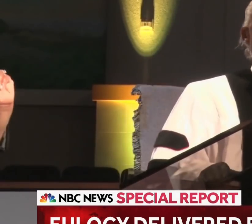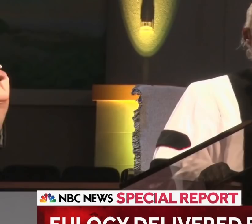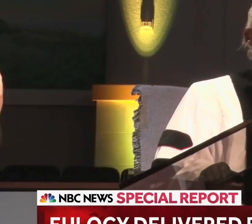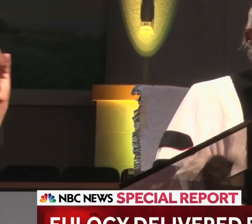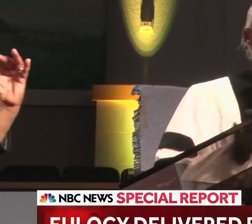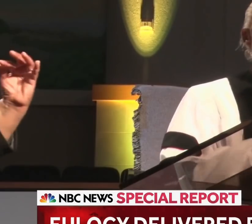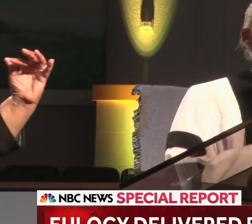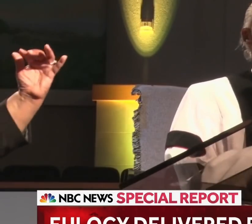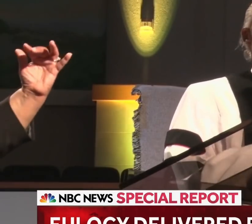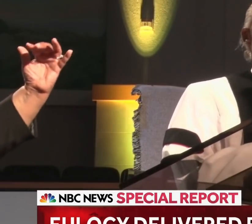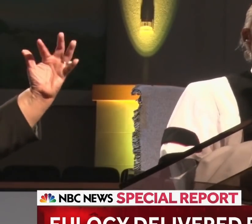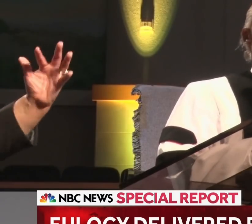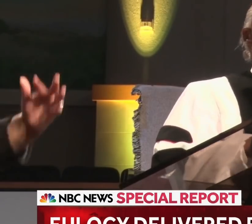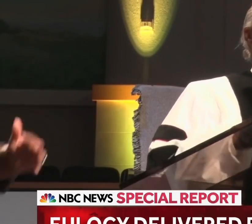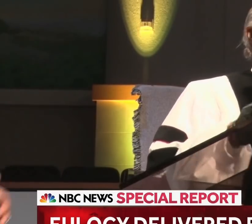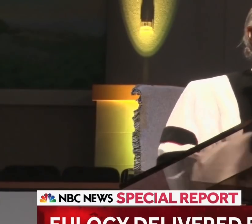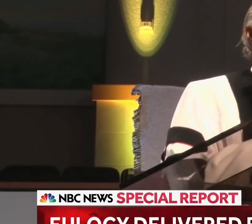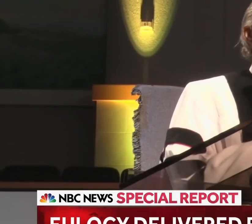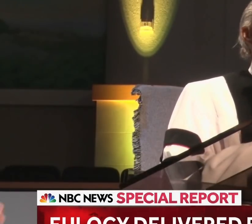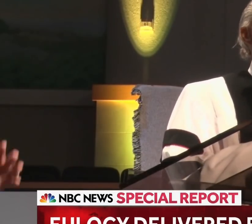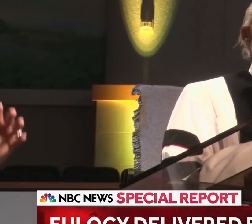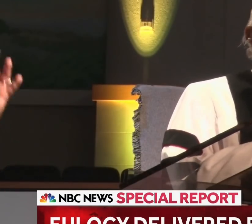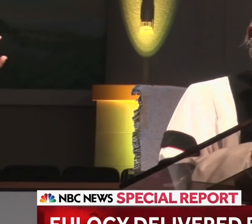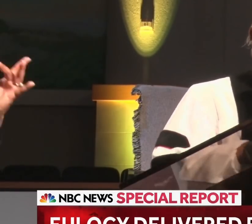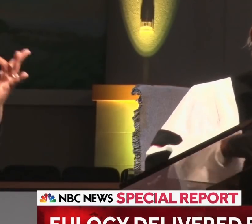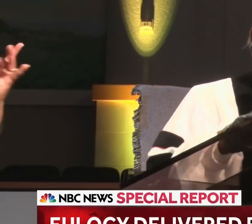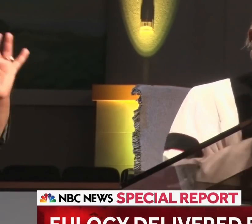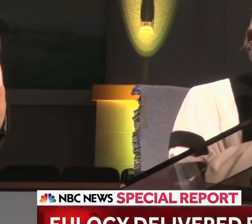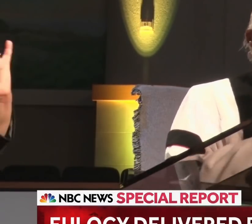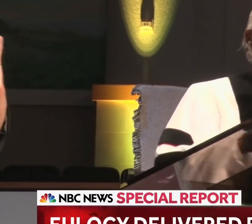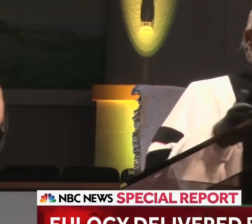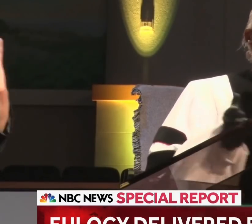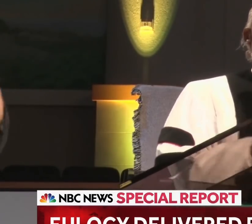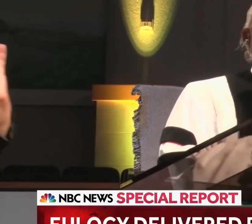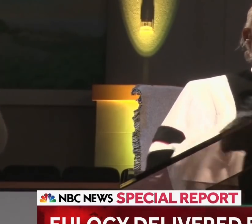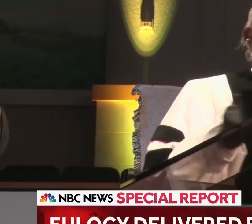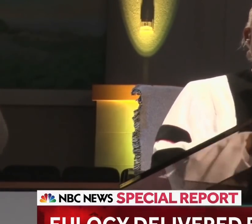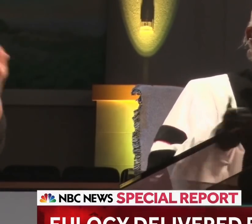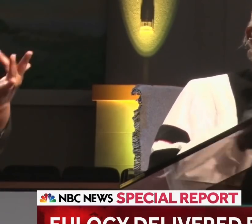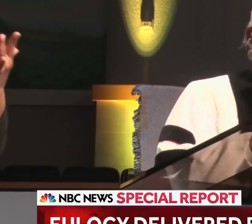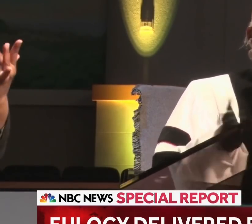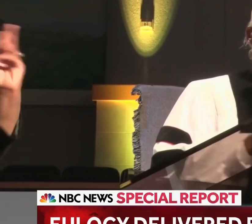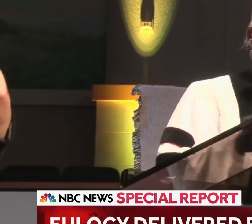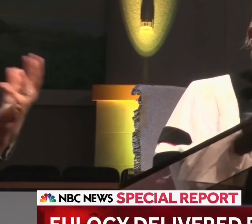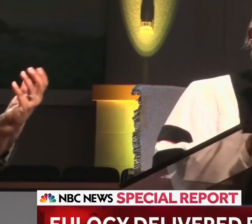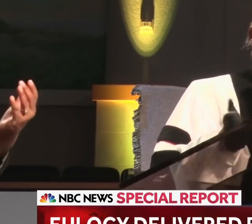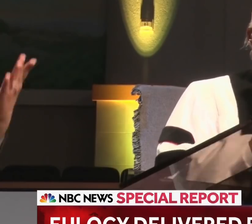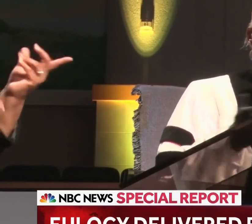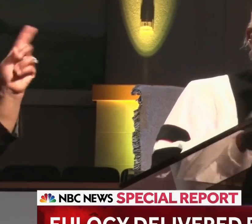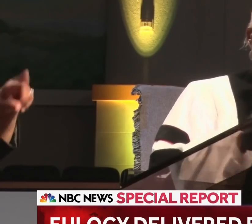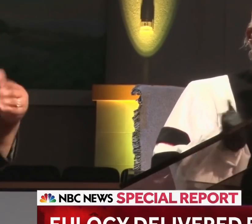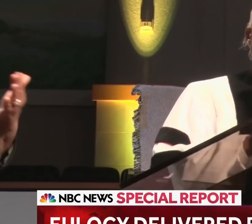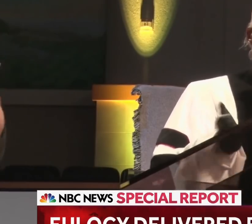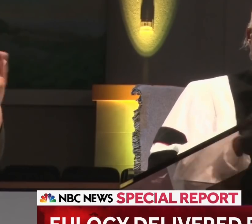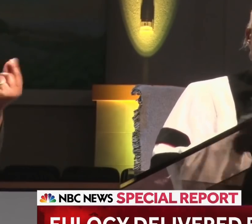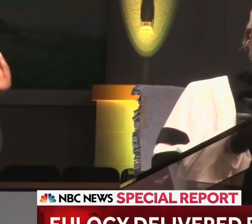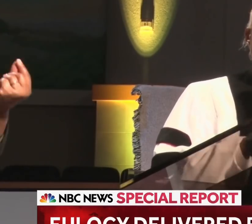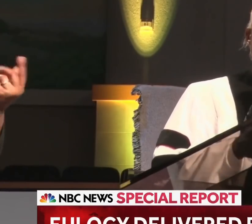WHEN WE GOT THERE, THERE WERE PEOPLE EVERYWHERE. CELL PHONES WERE DOWN AND PEOPLE